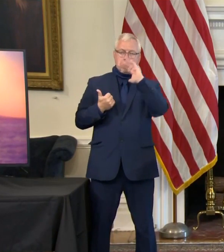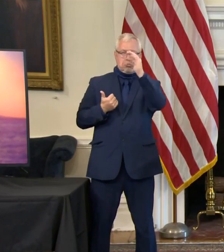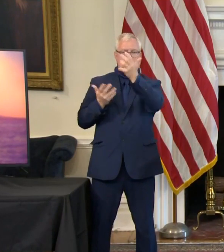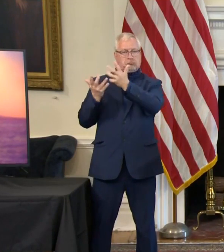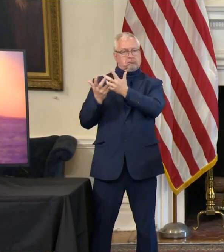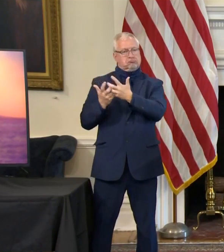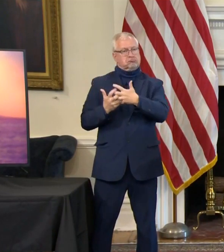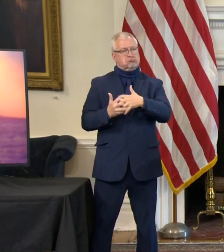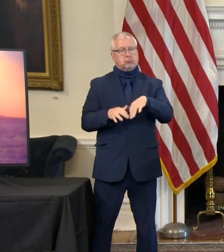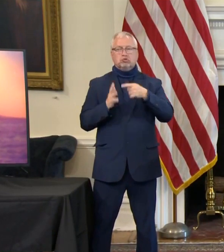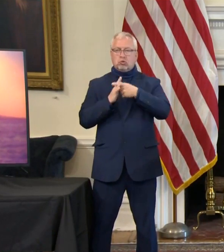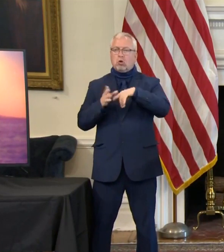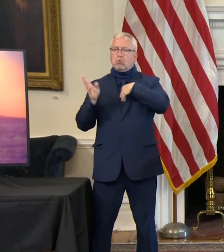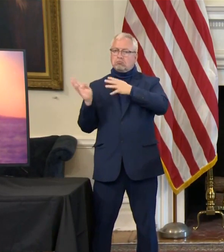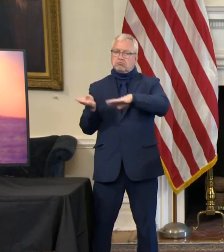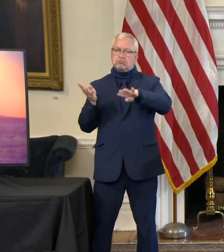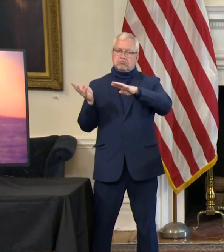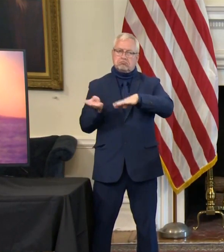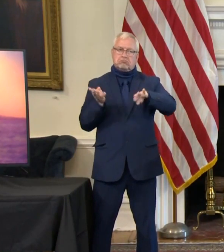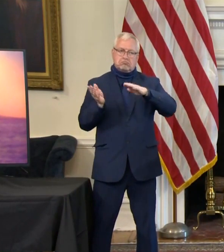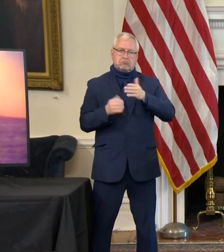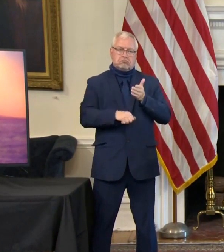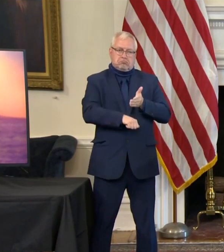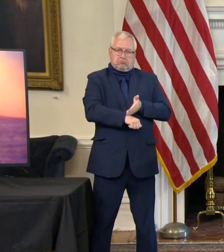THREE DAYS LATER THAT WAS FIXED AND YOU HAVE A ONE MINUTE WAIT.